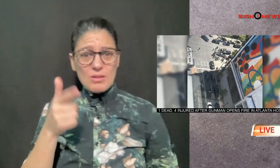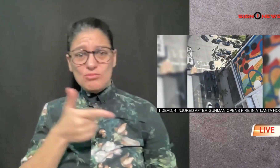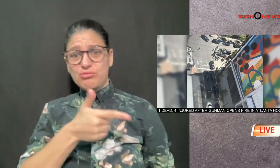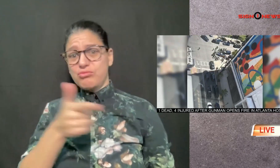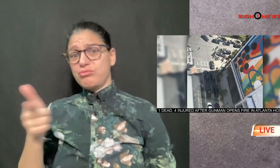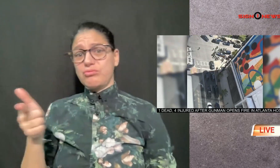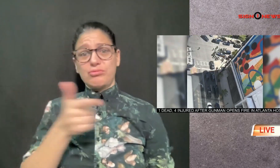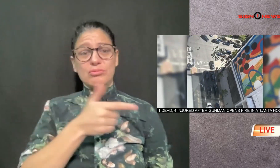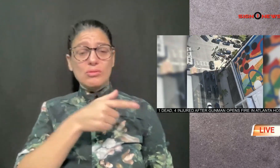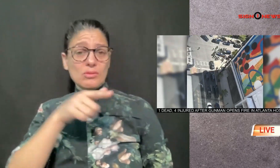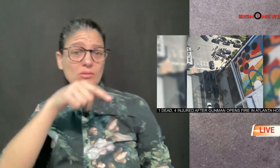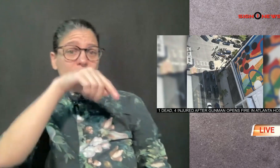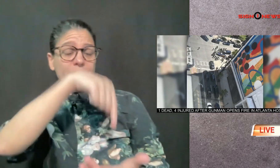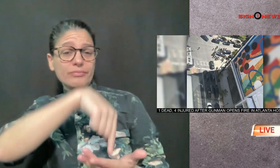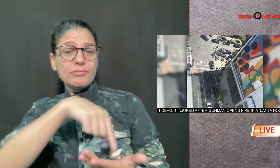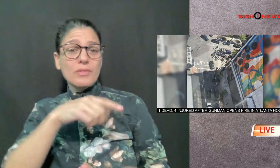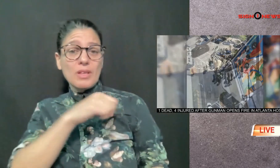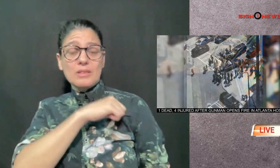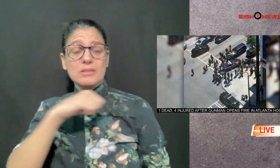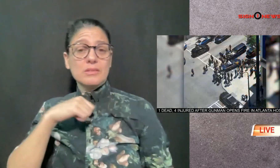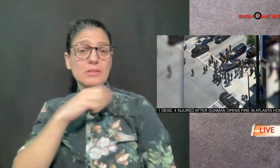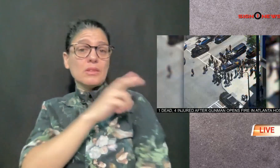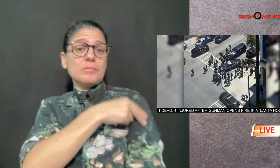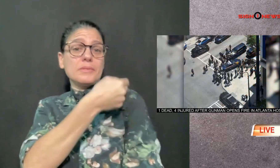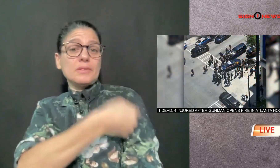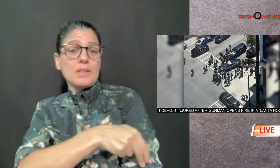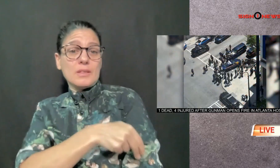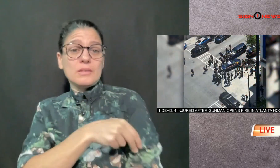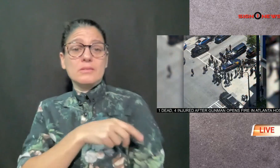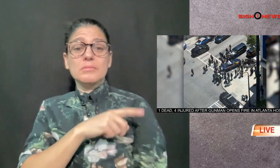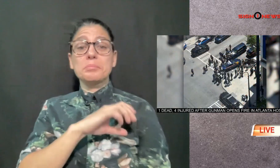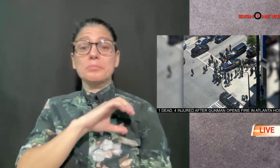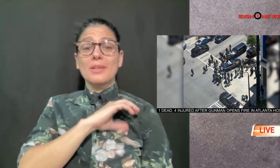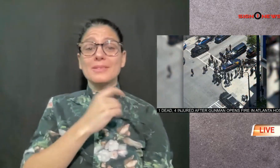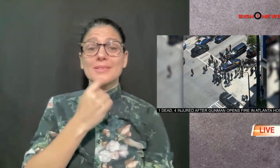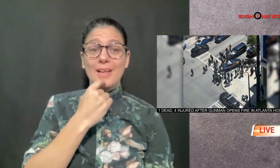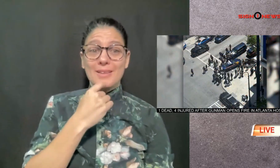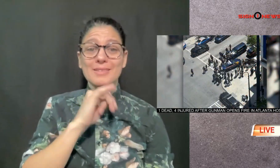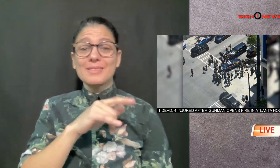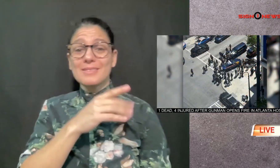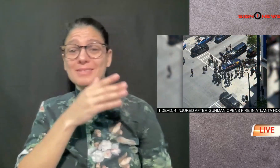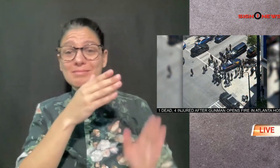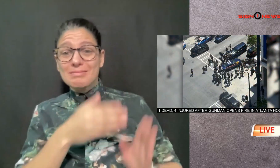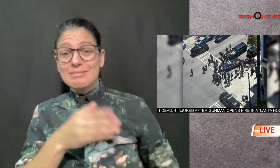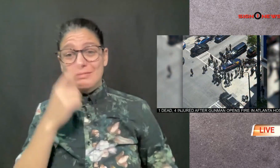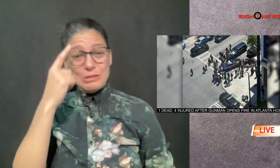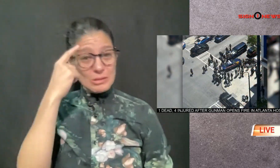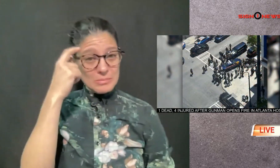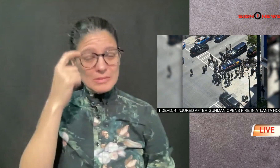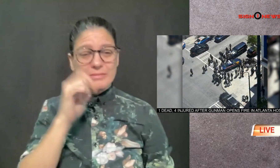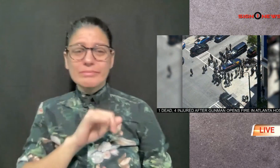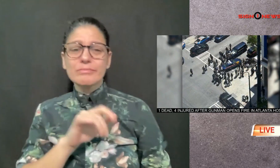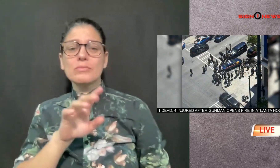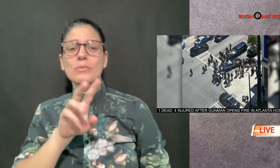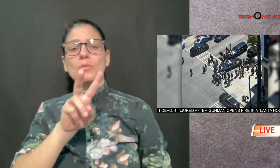least four others injured after a gunmen opened fire in a downtown Atlanta hospital police